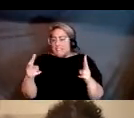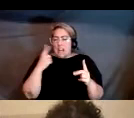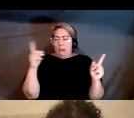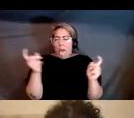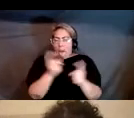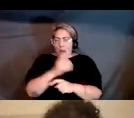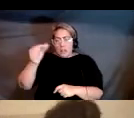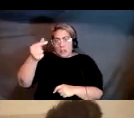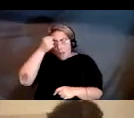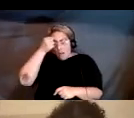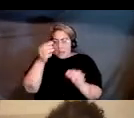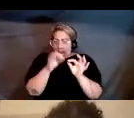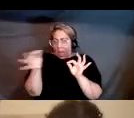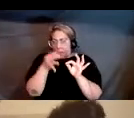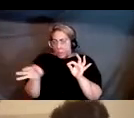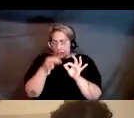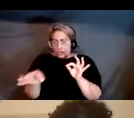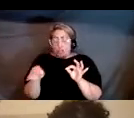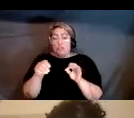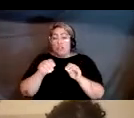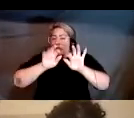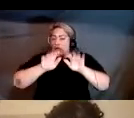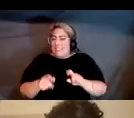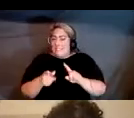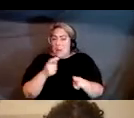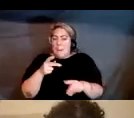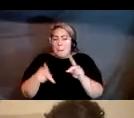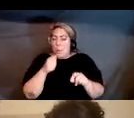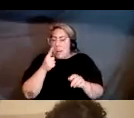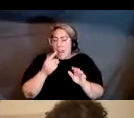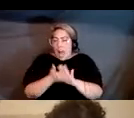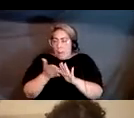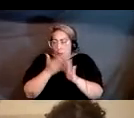operators. Not in our space. Who have written